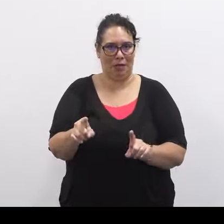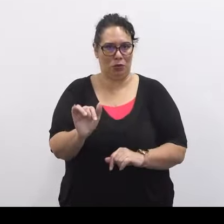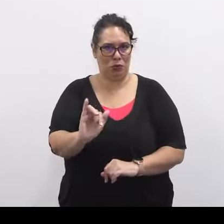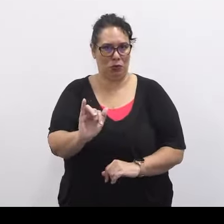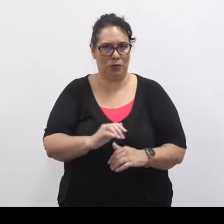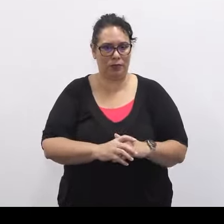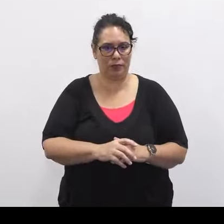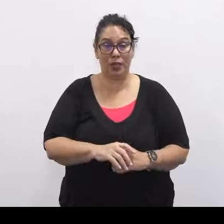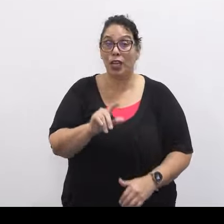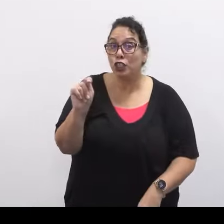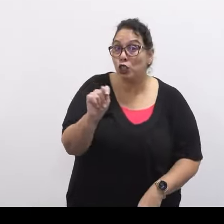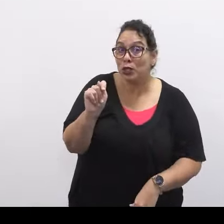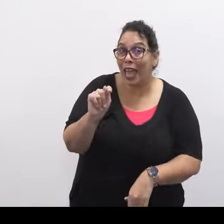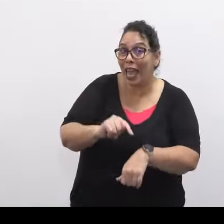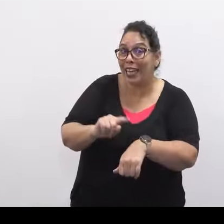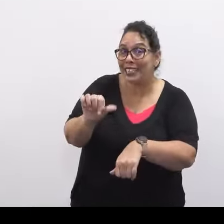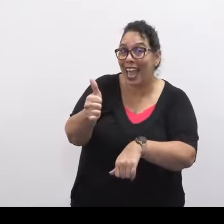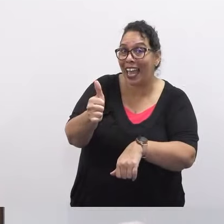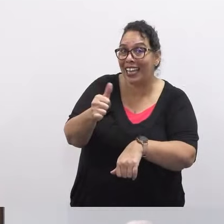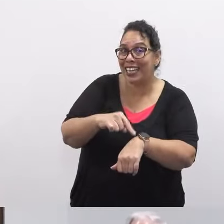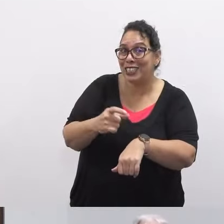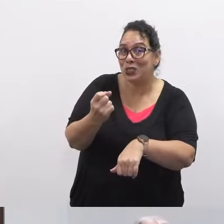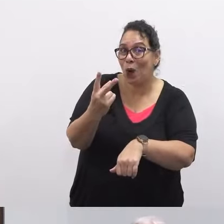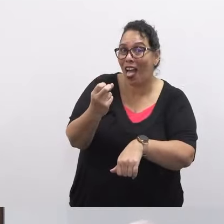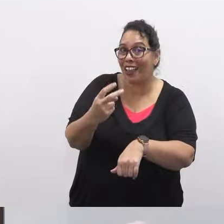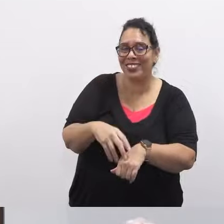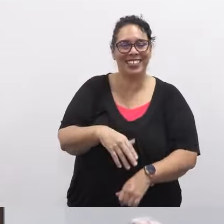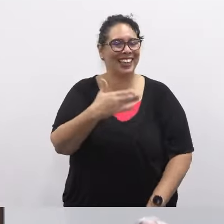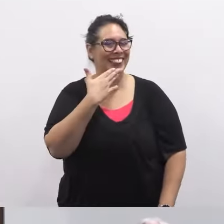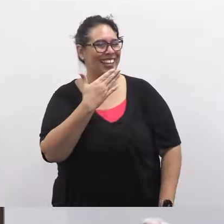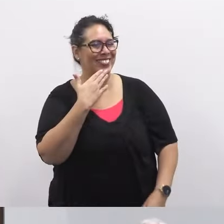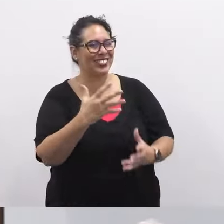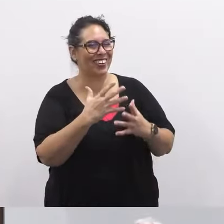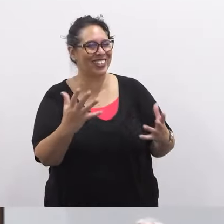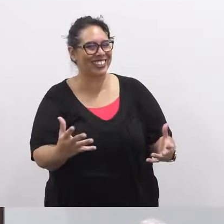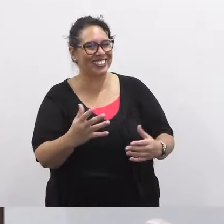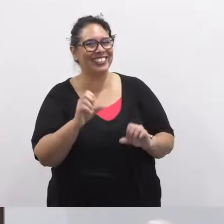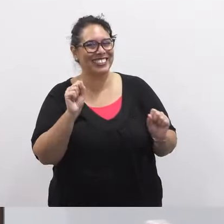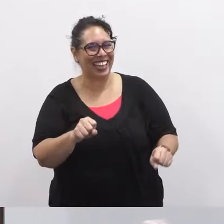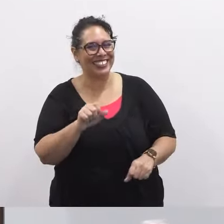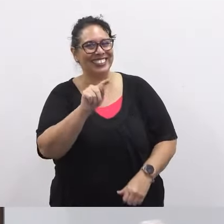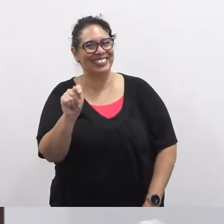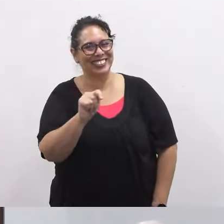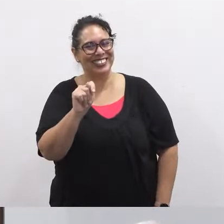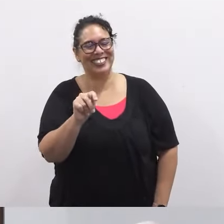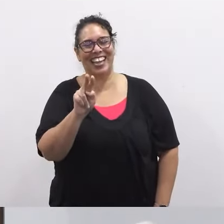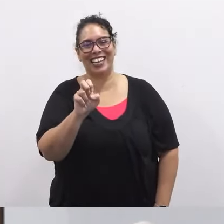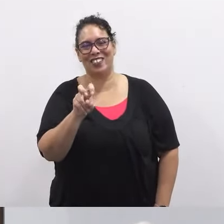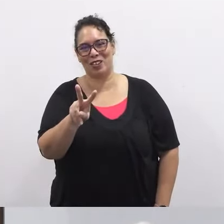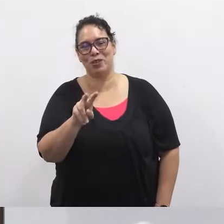[Dr. Benitez] Tuesday from 10:00 AM to 12:00 PM, Justin. Thank you so much. Tuesday, November 23rd. What did you say 10:00 AM?